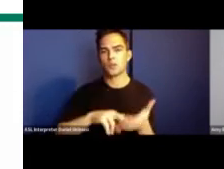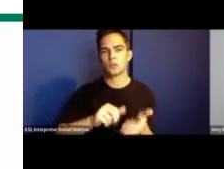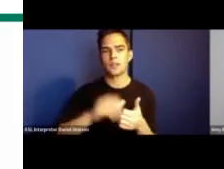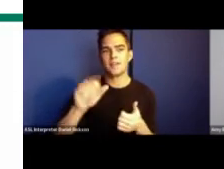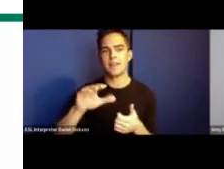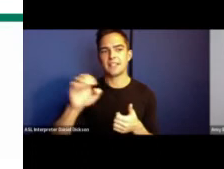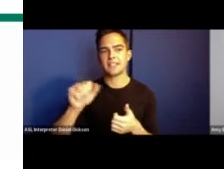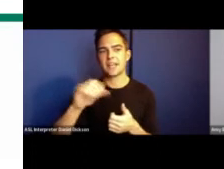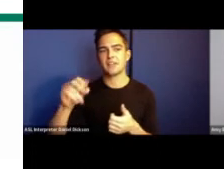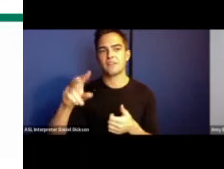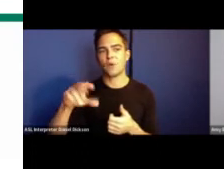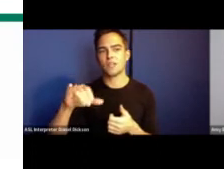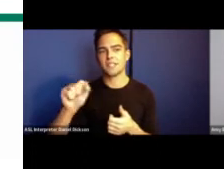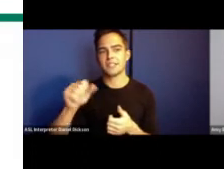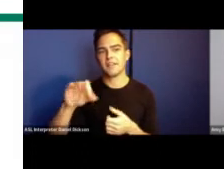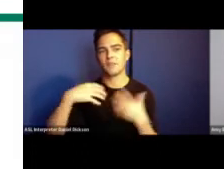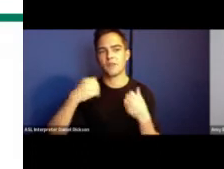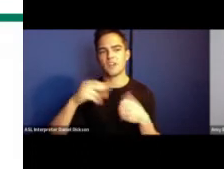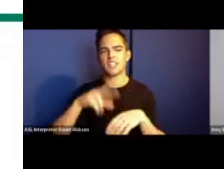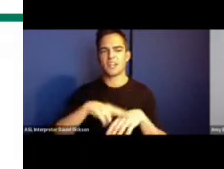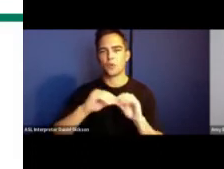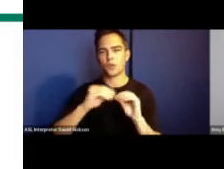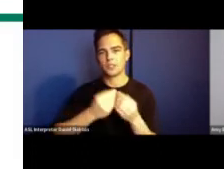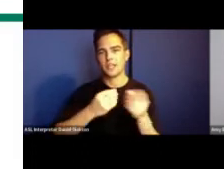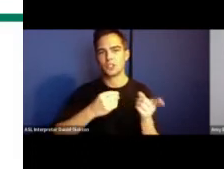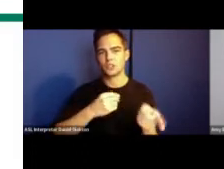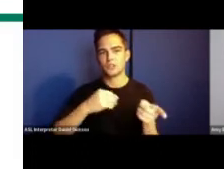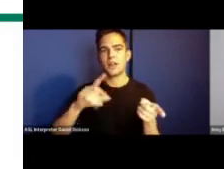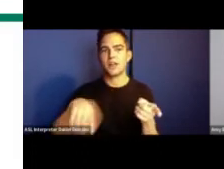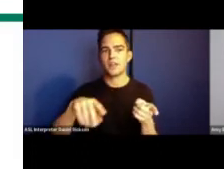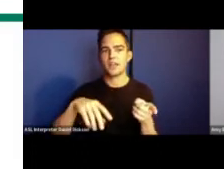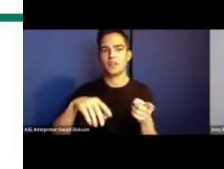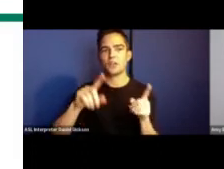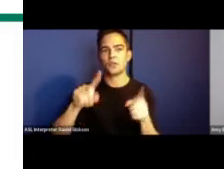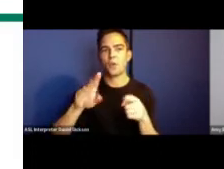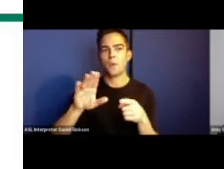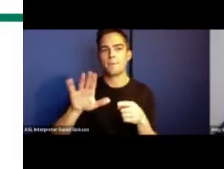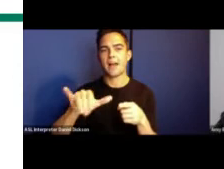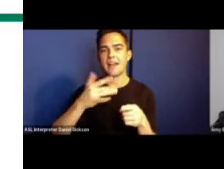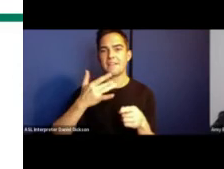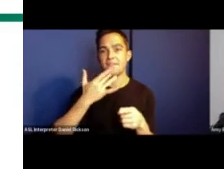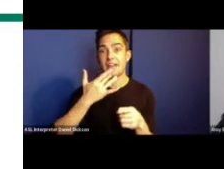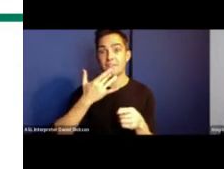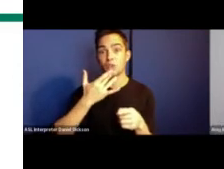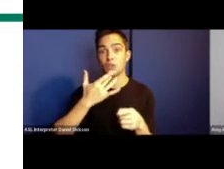Recovery, a national organization that goes by favor, and we are contracting with them